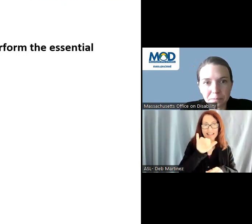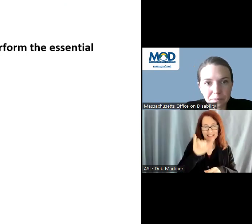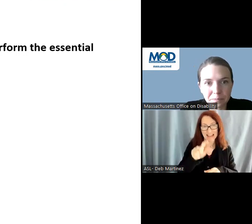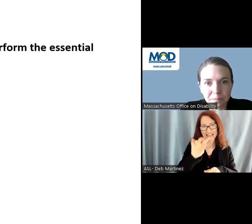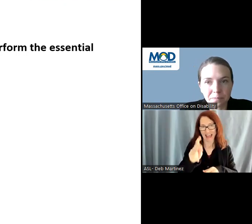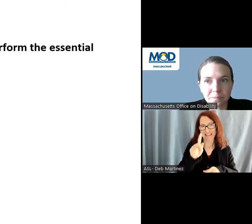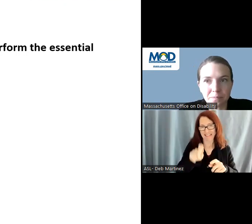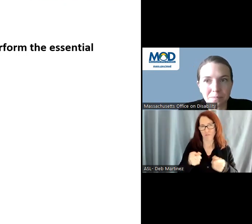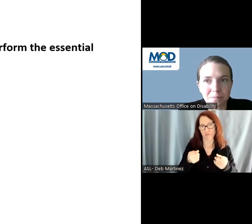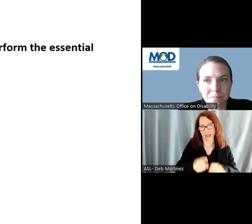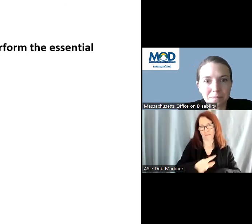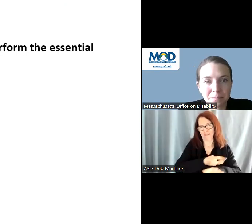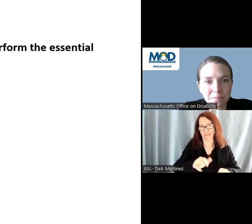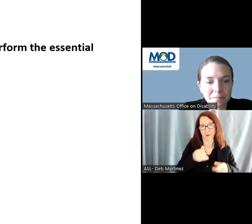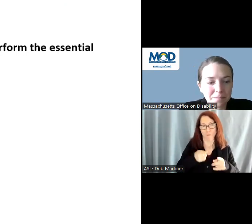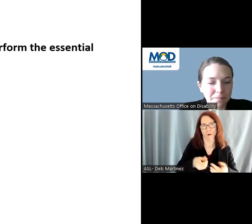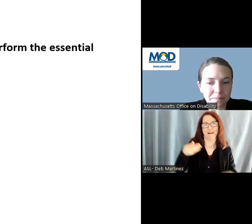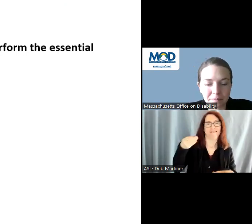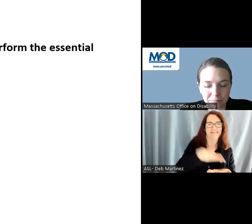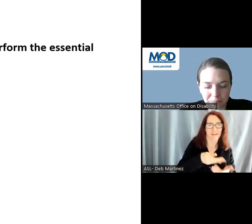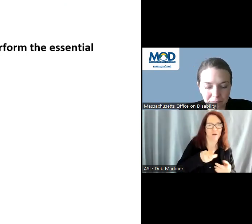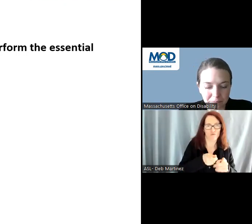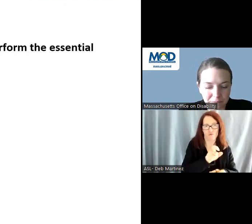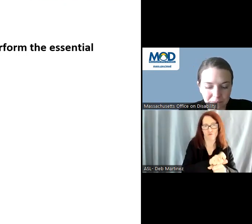Hi sure so one example of you know a task